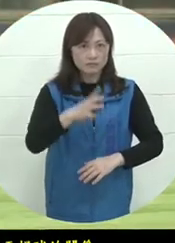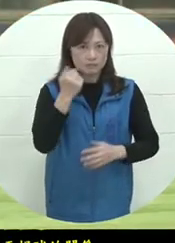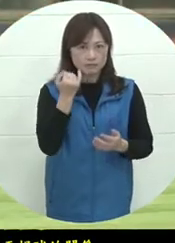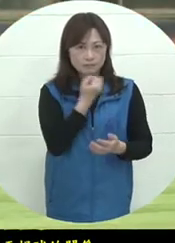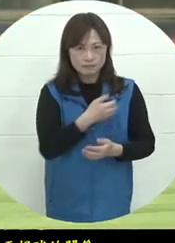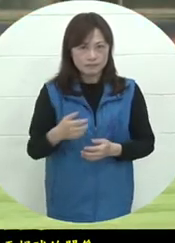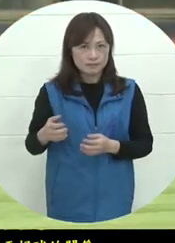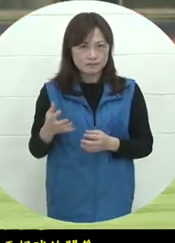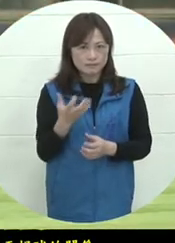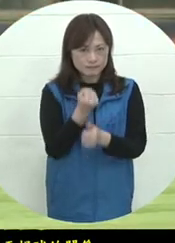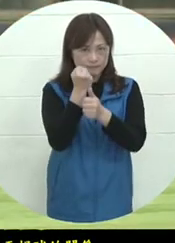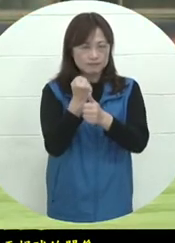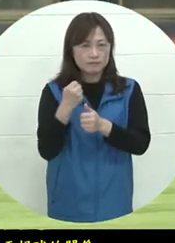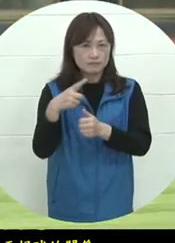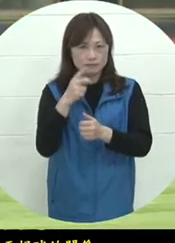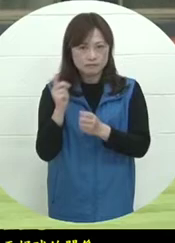, I just used the bat first to destroy